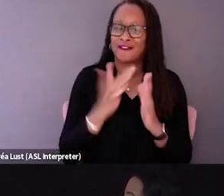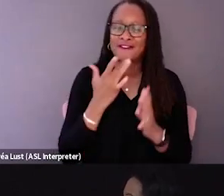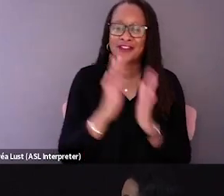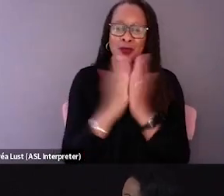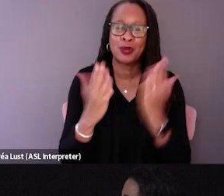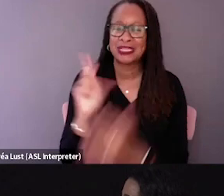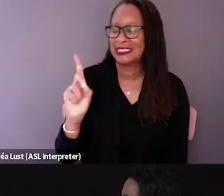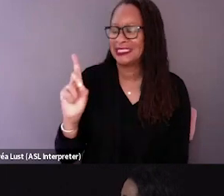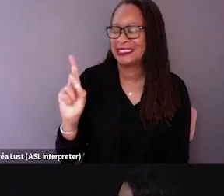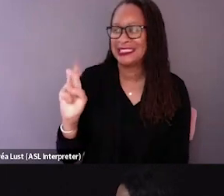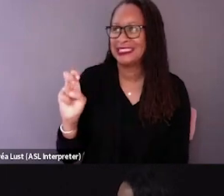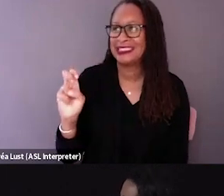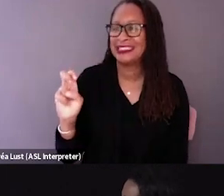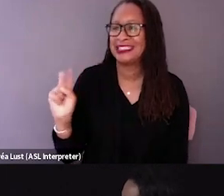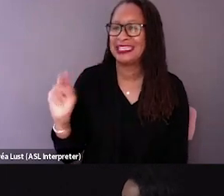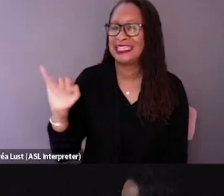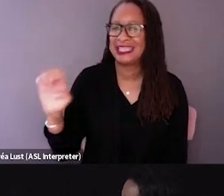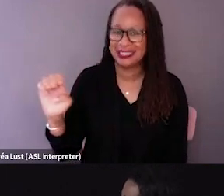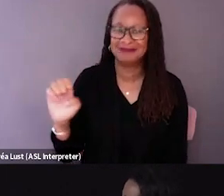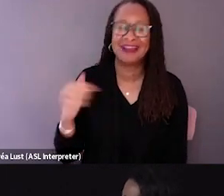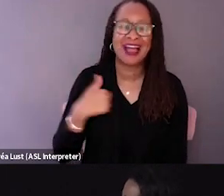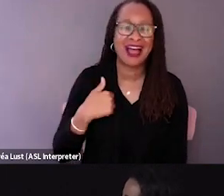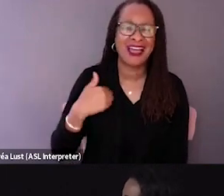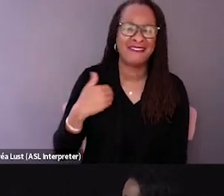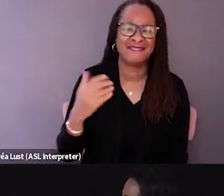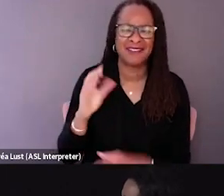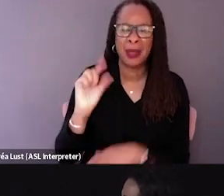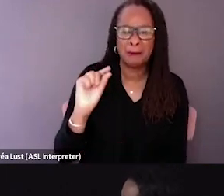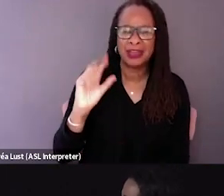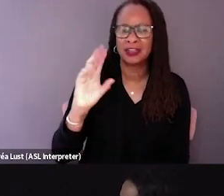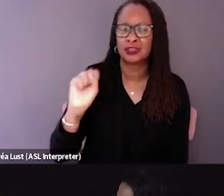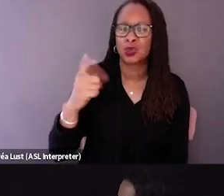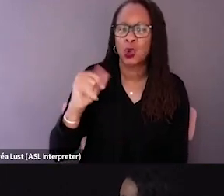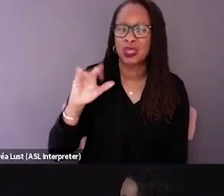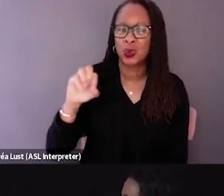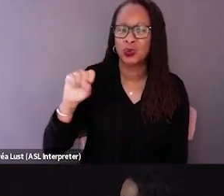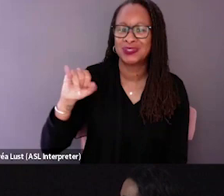I had, you know, I had minor scoliosis, so like. - Really? I mean, I couldn't believe there was a book about a kid who had, right?